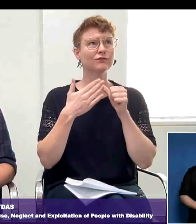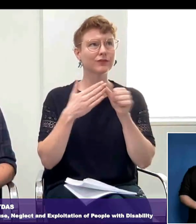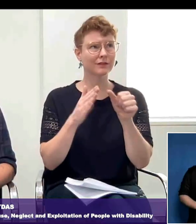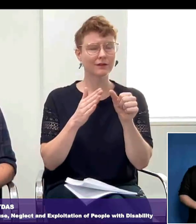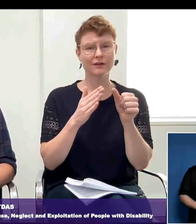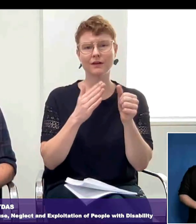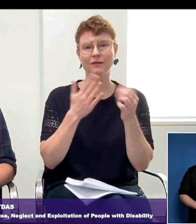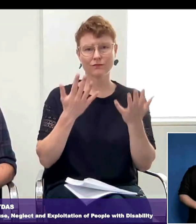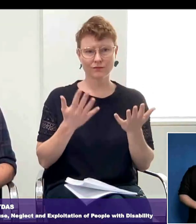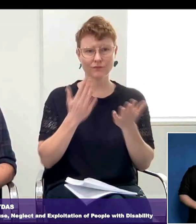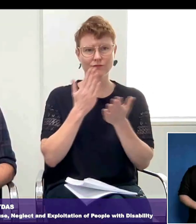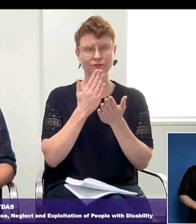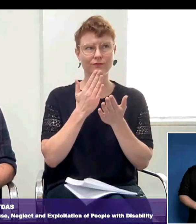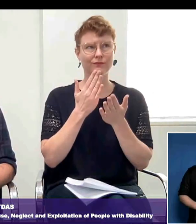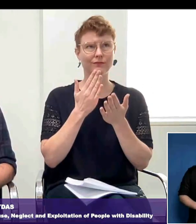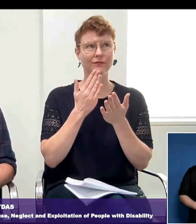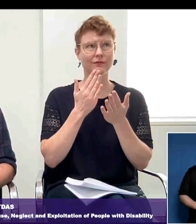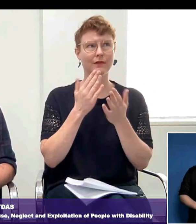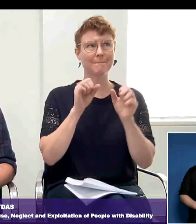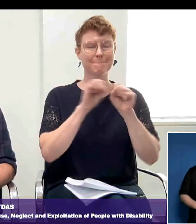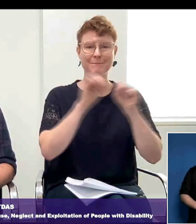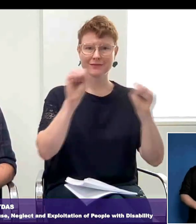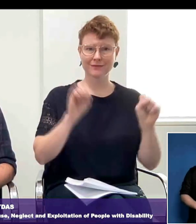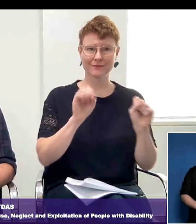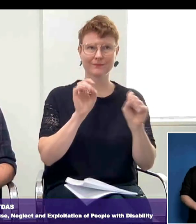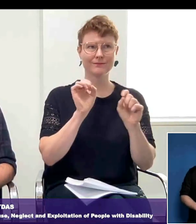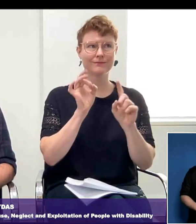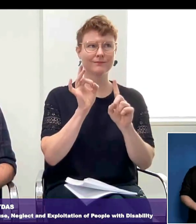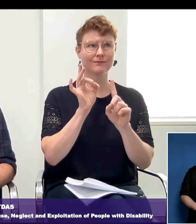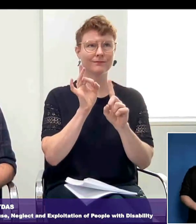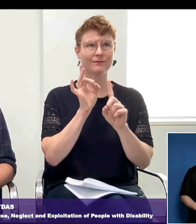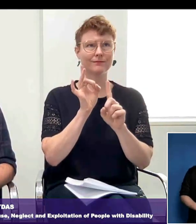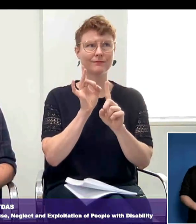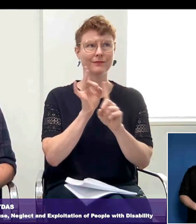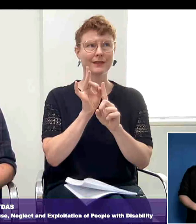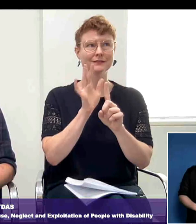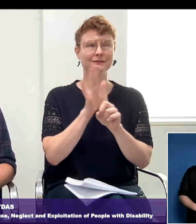I suppose it's a big question, but I could answer it in this way: The system